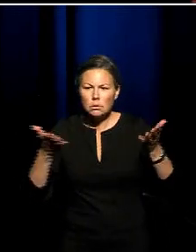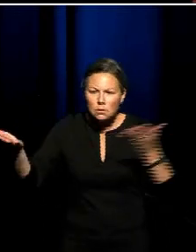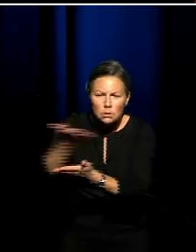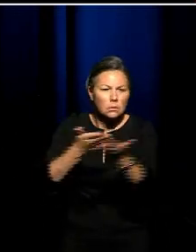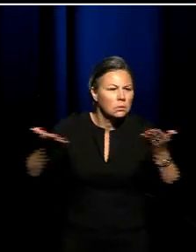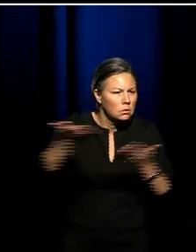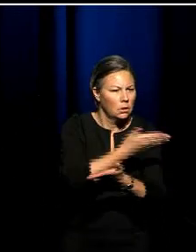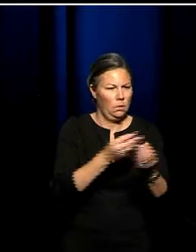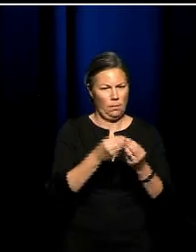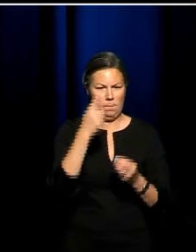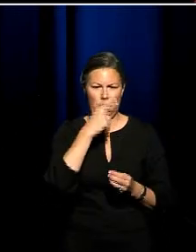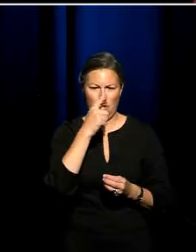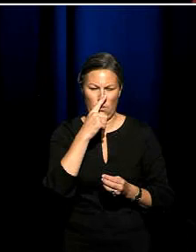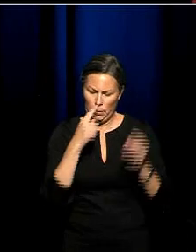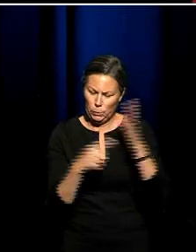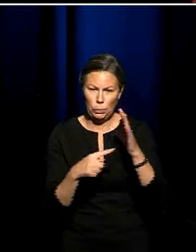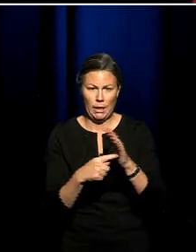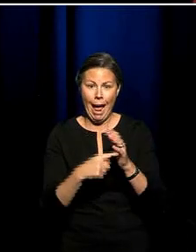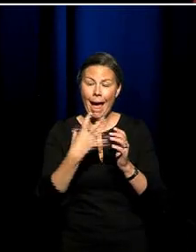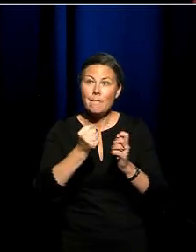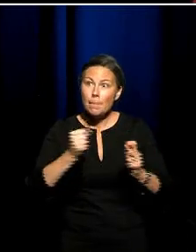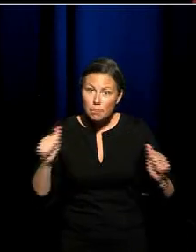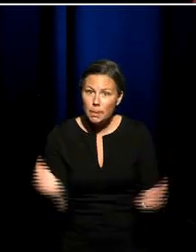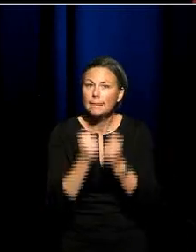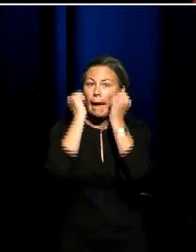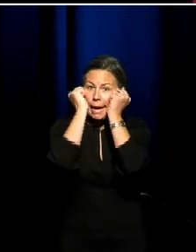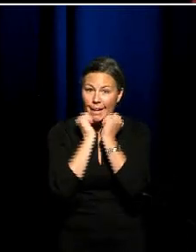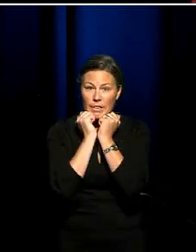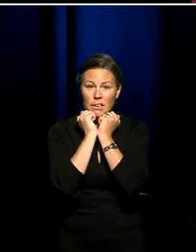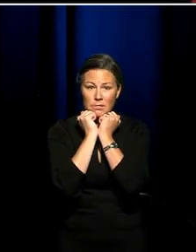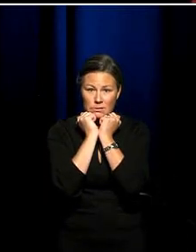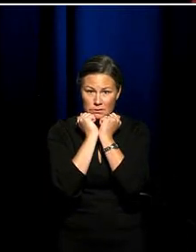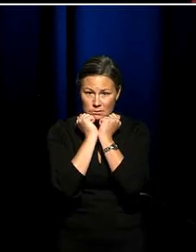The evidence is overwhelming that First Nations people have substantially higher